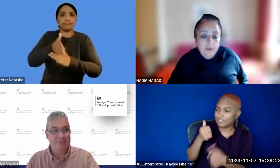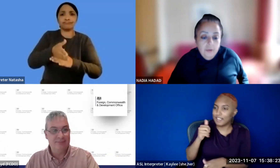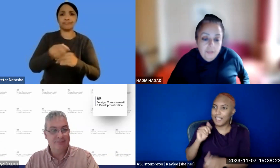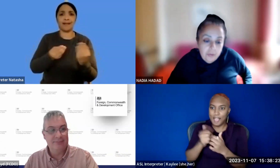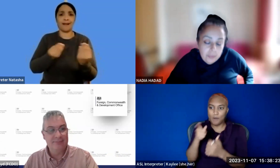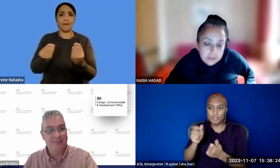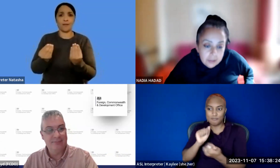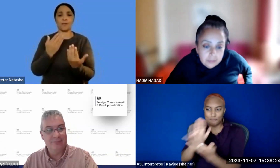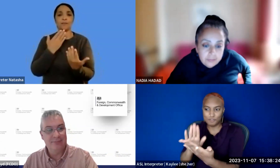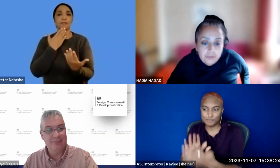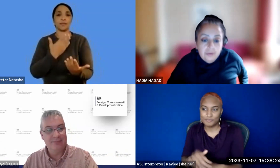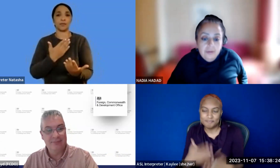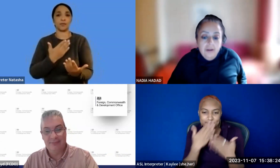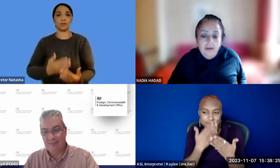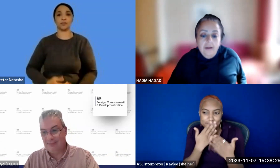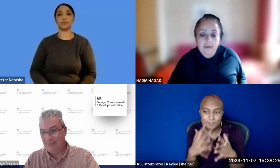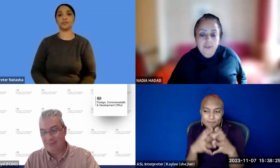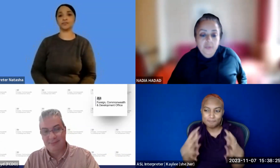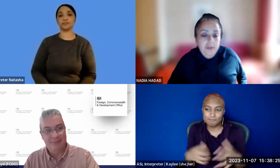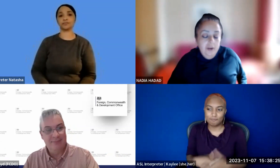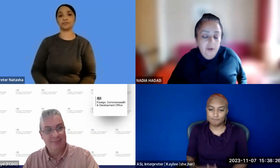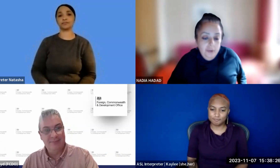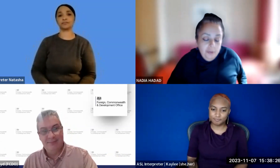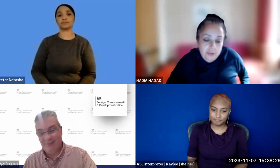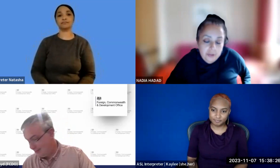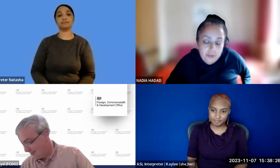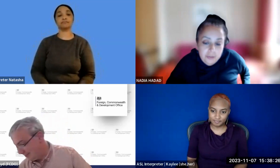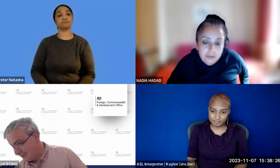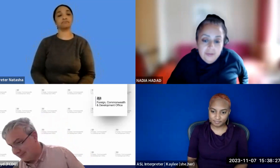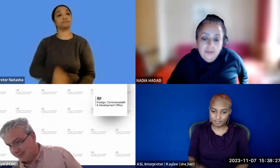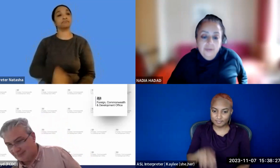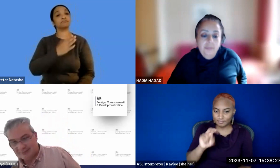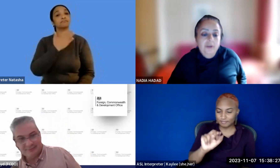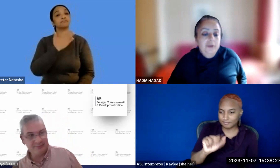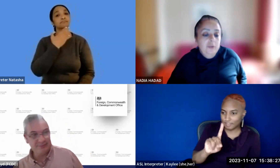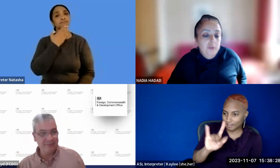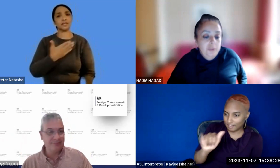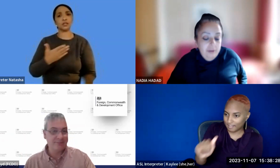Thank you, Daryl, for explaining what you are doing in your department.